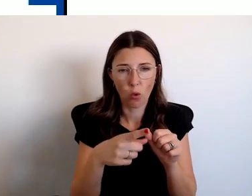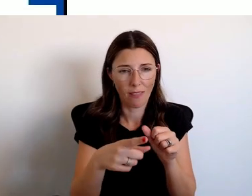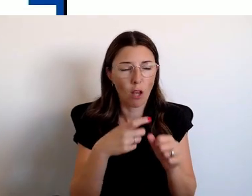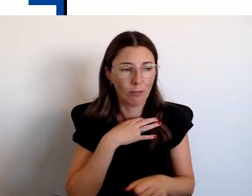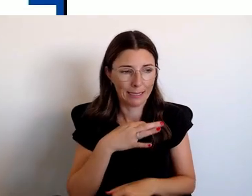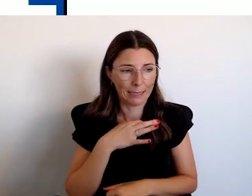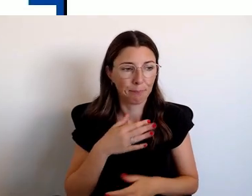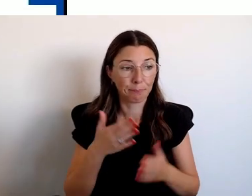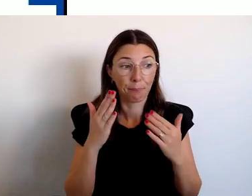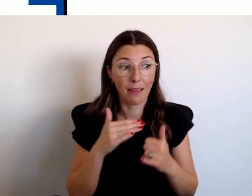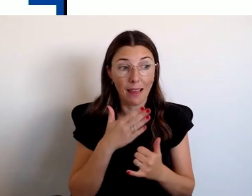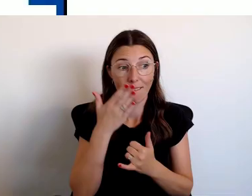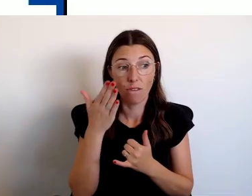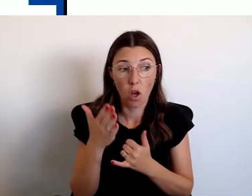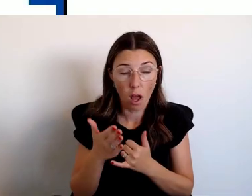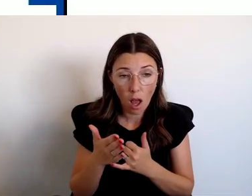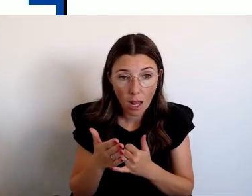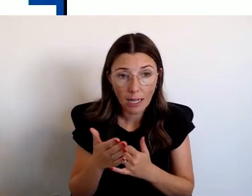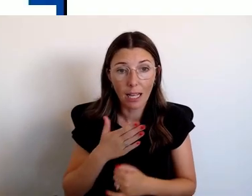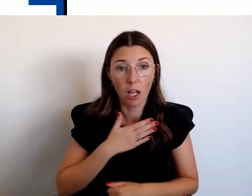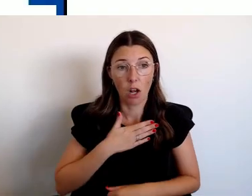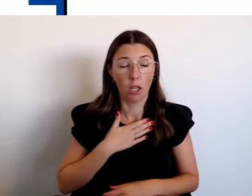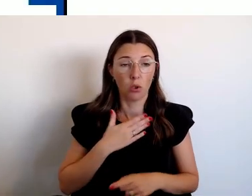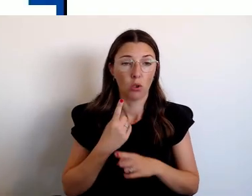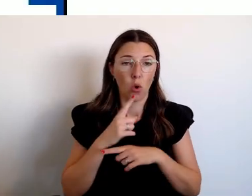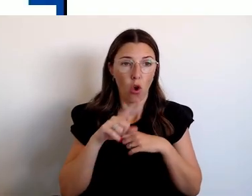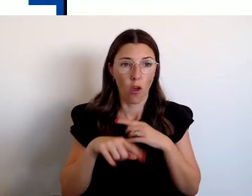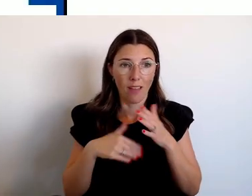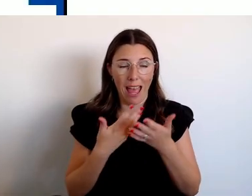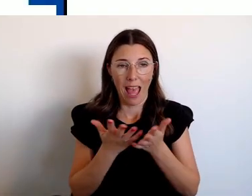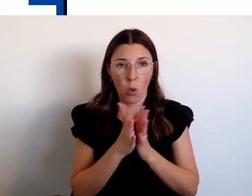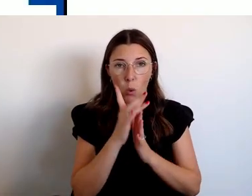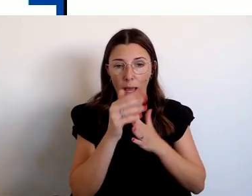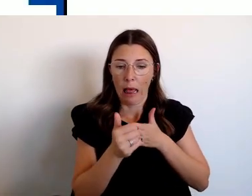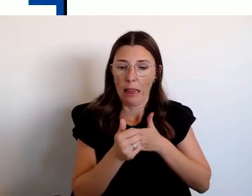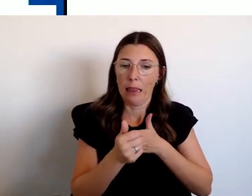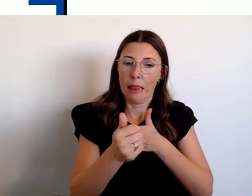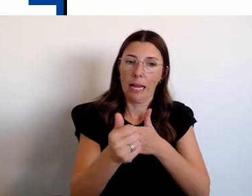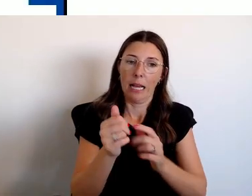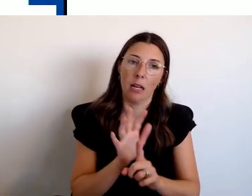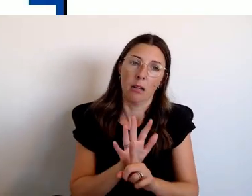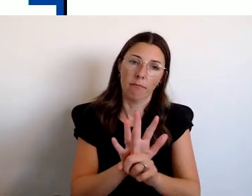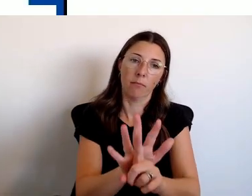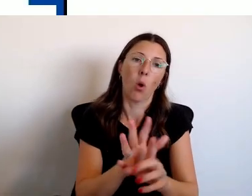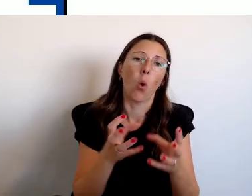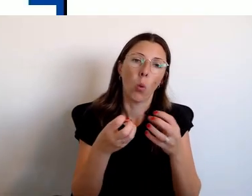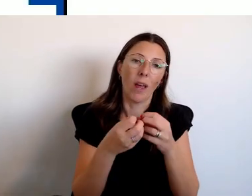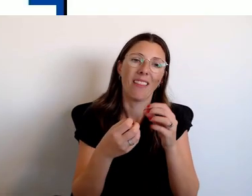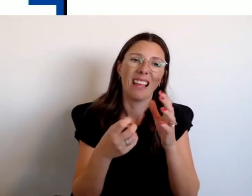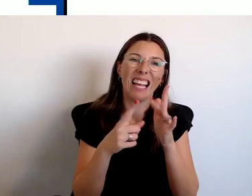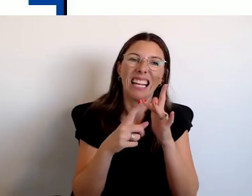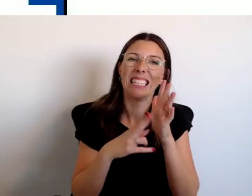And then finally, of course, we'd like to talk about how you lead with integrity in the age of AI.